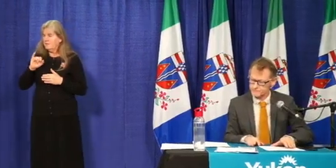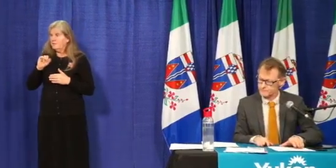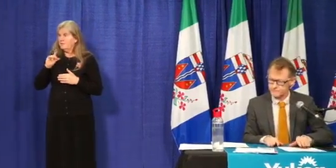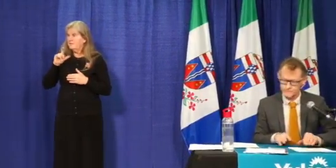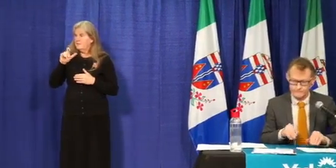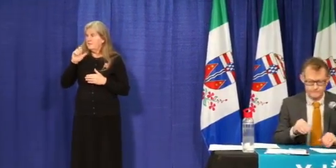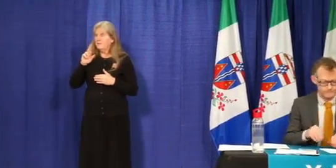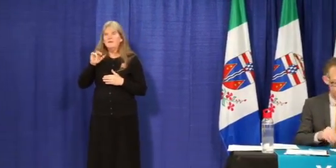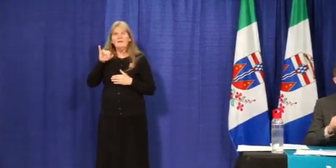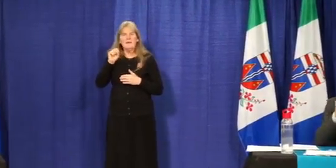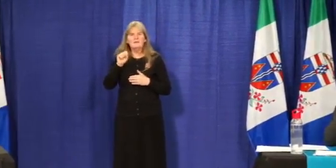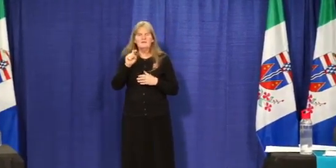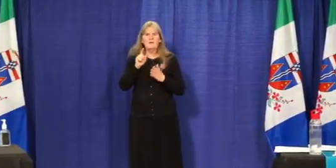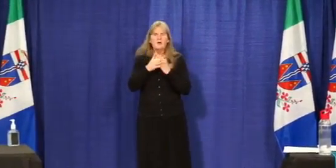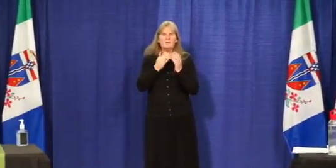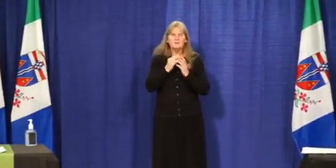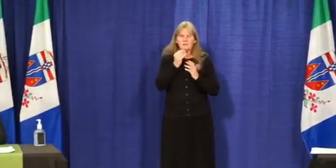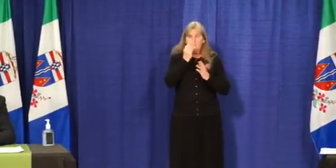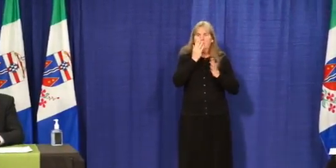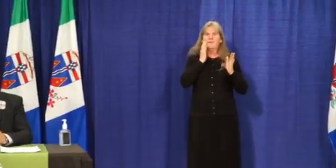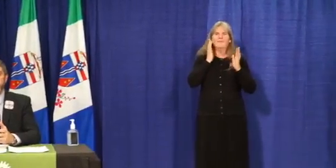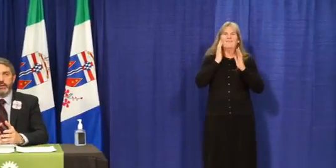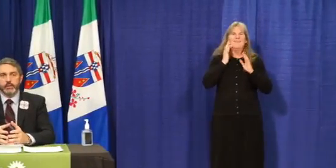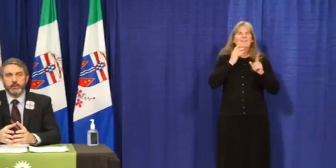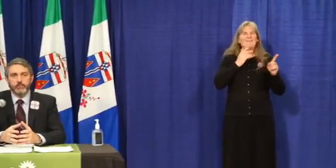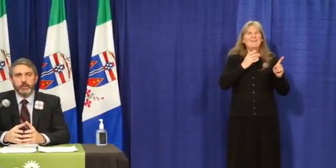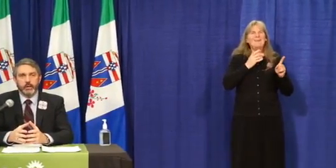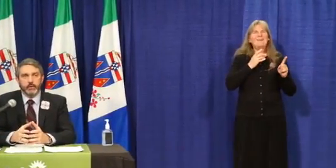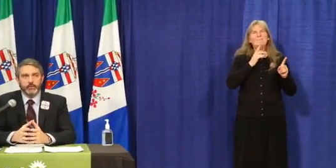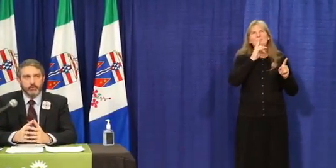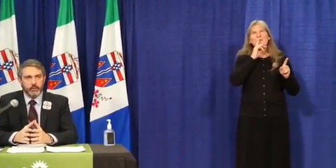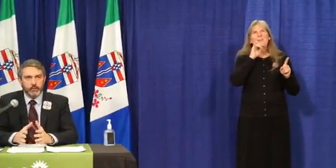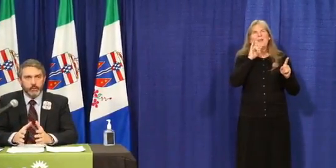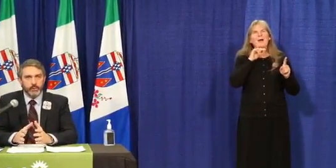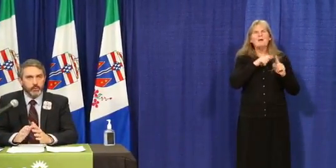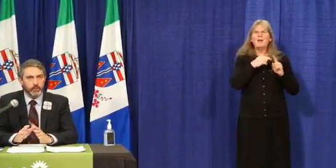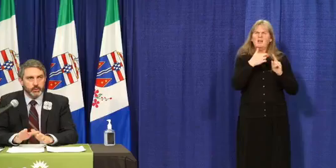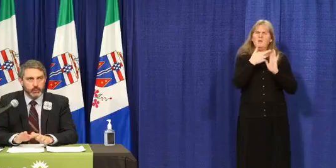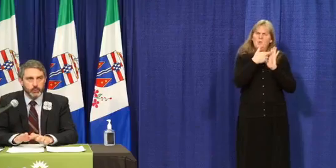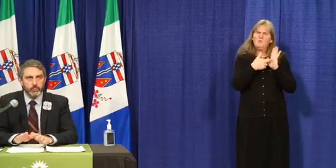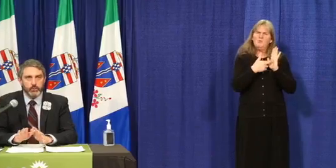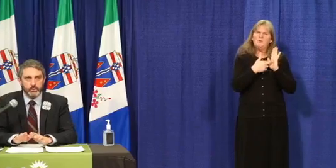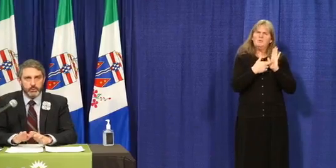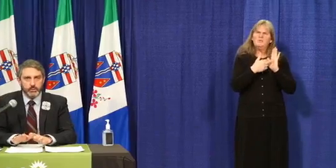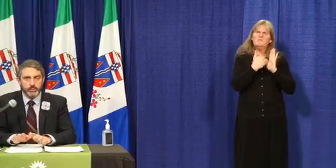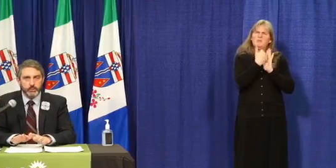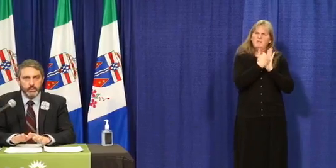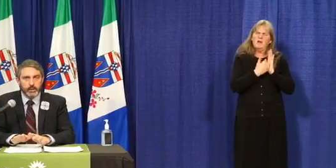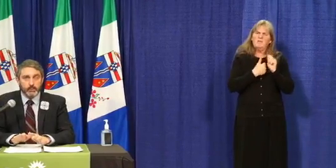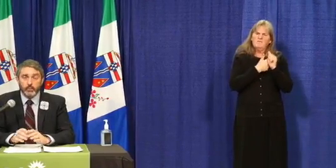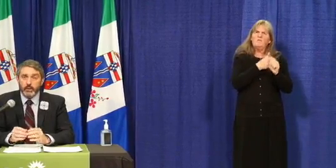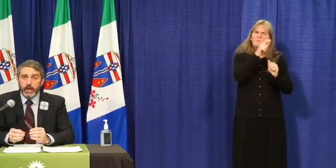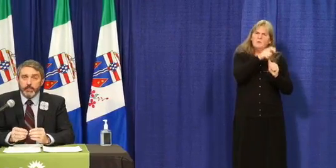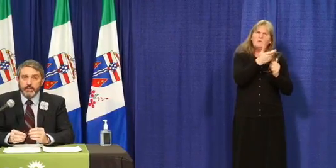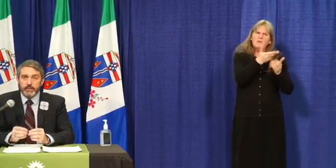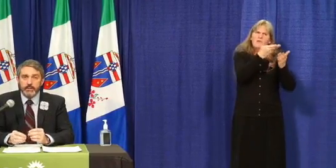somewhat of a wake-up call. I would not necessarily say a wake-up call. That guidelines are already there, people know what they are supposed to be doing but what